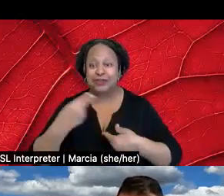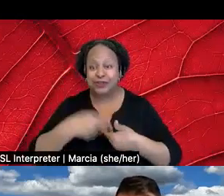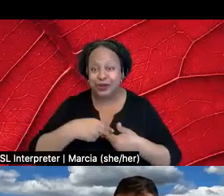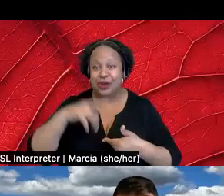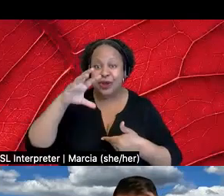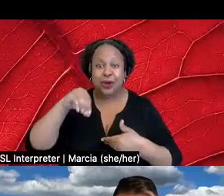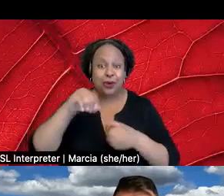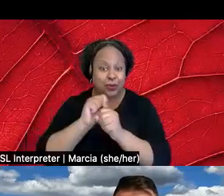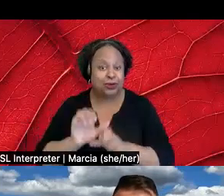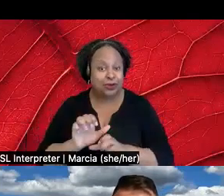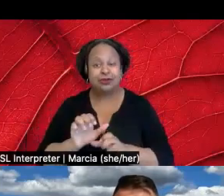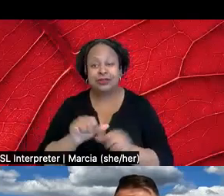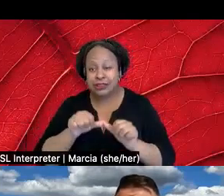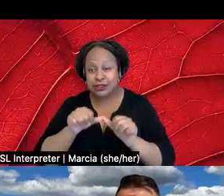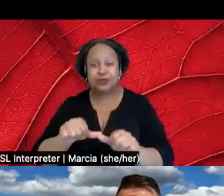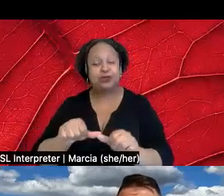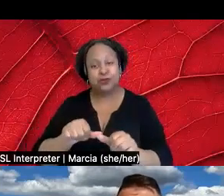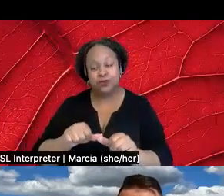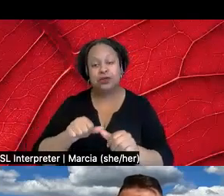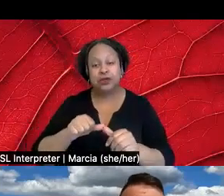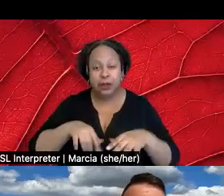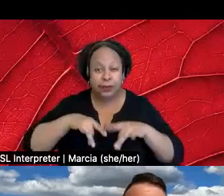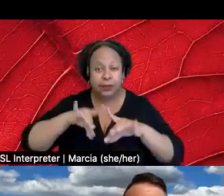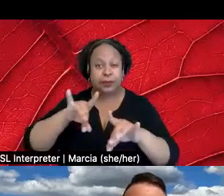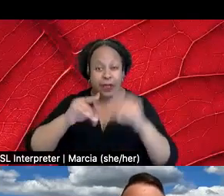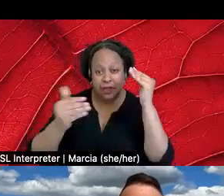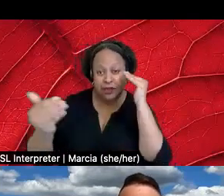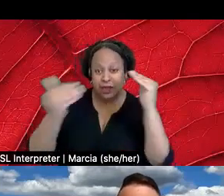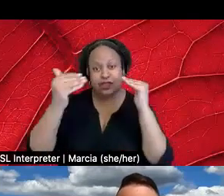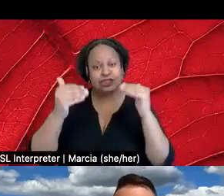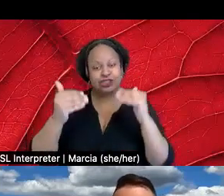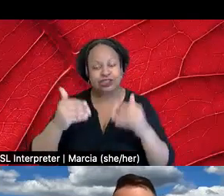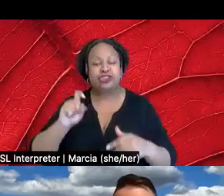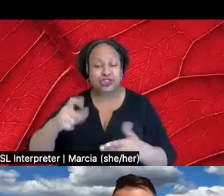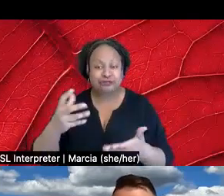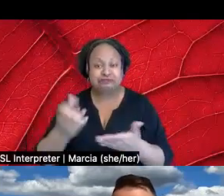and deepening our knowledge in this work deserves recognition and special acknowledgement.